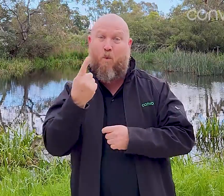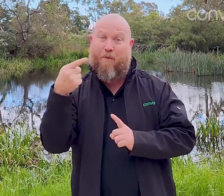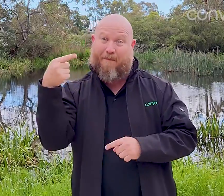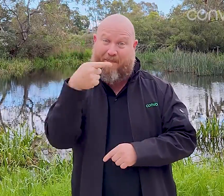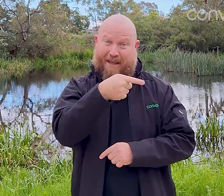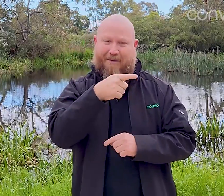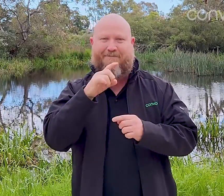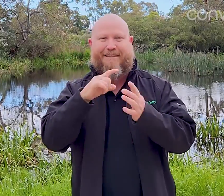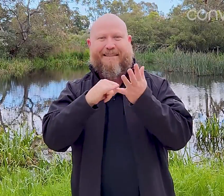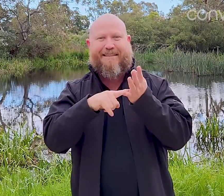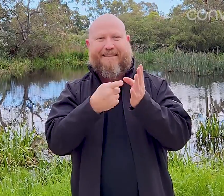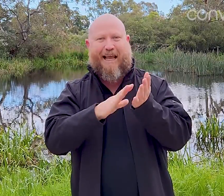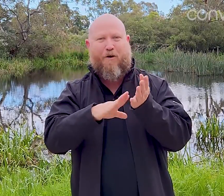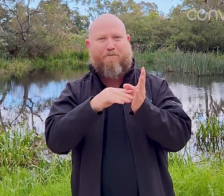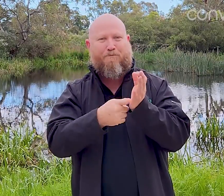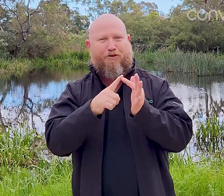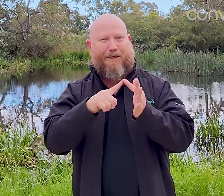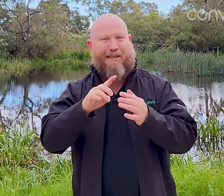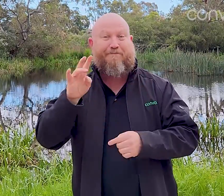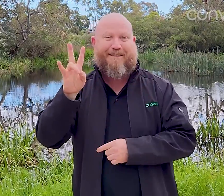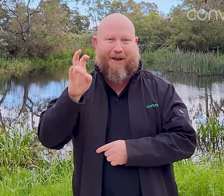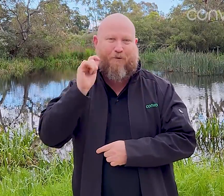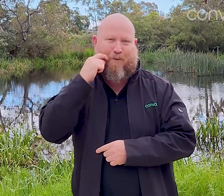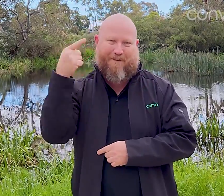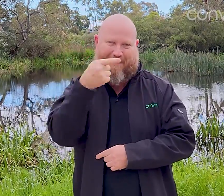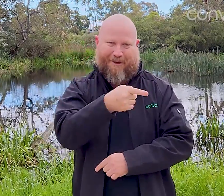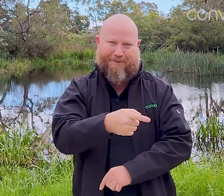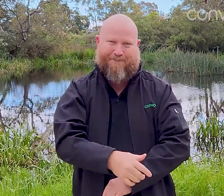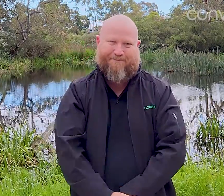Sarah Maree will be there.